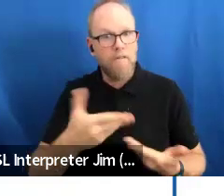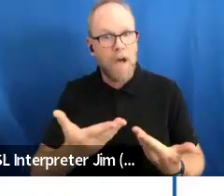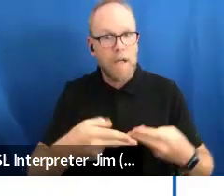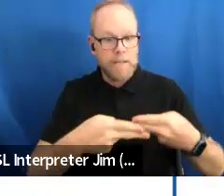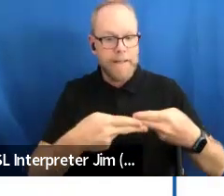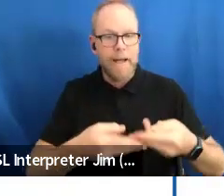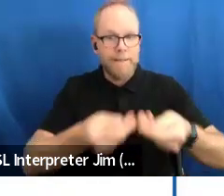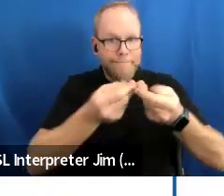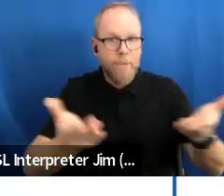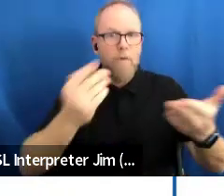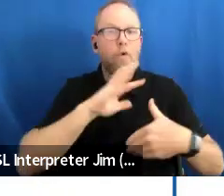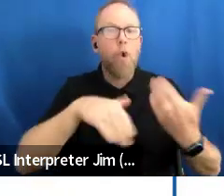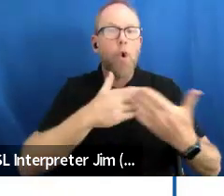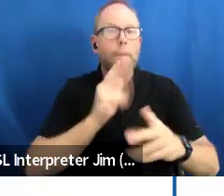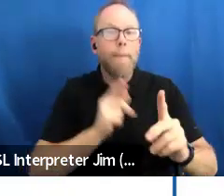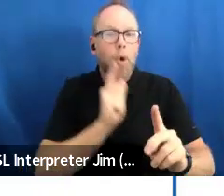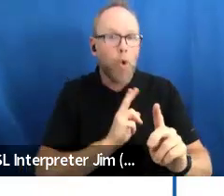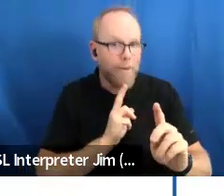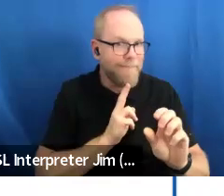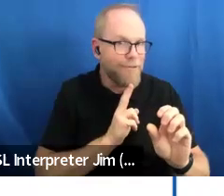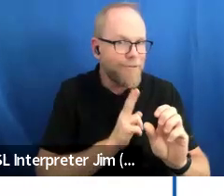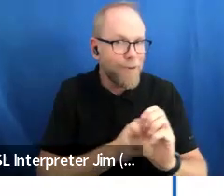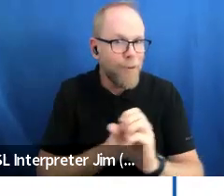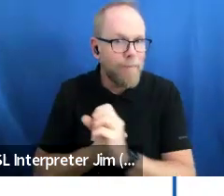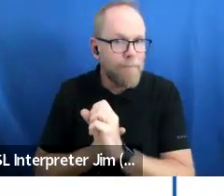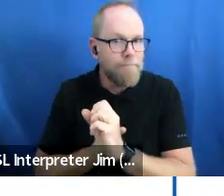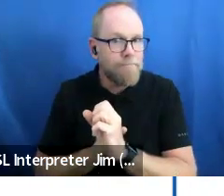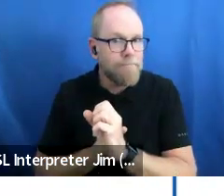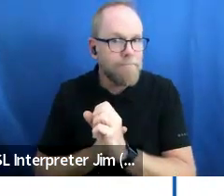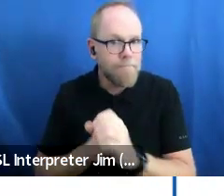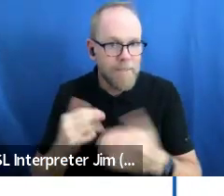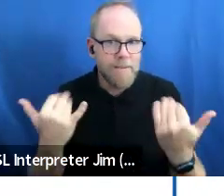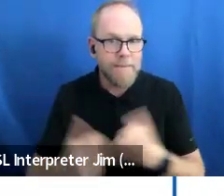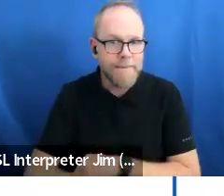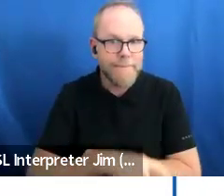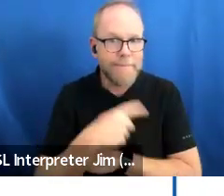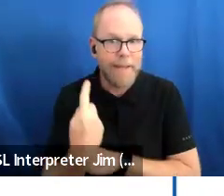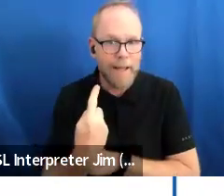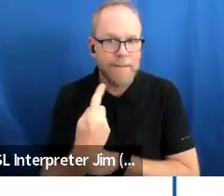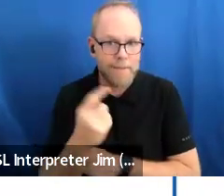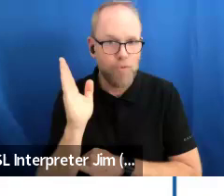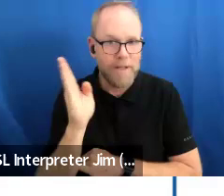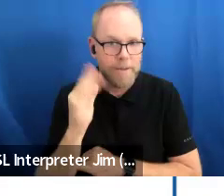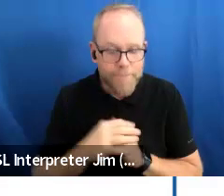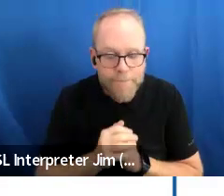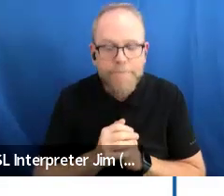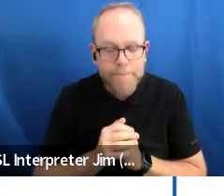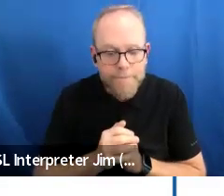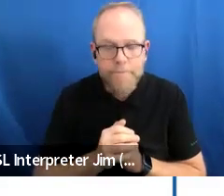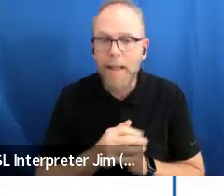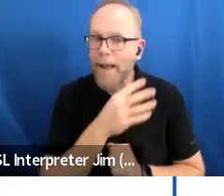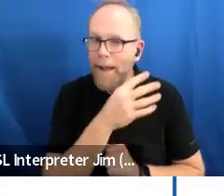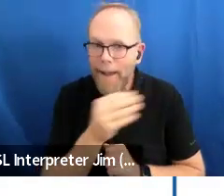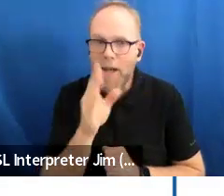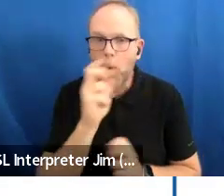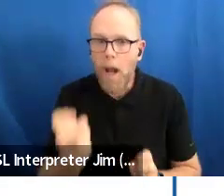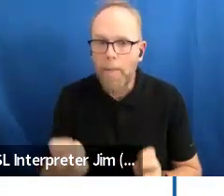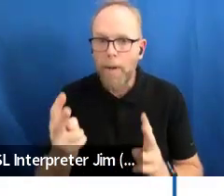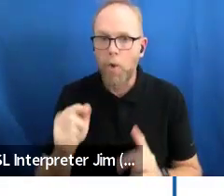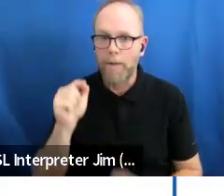attendees who have attended today's presentation. We will also be uploading this video to